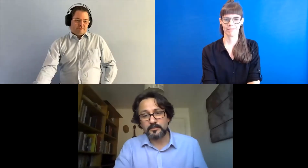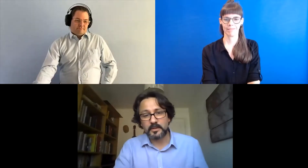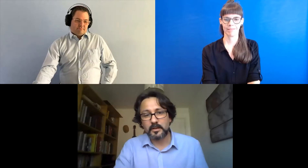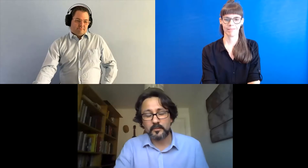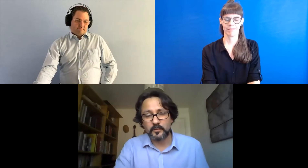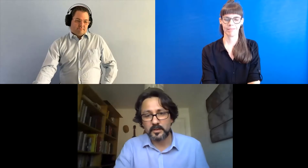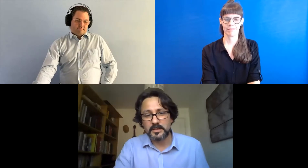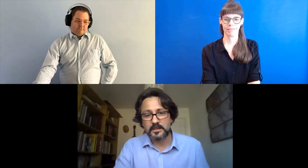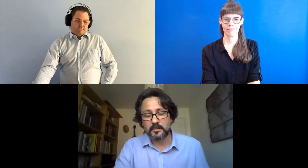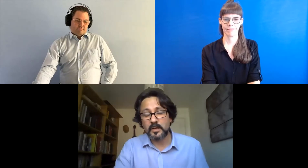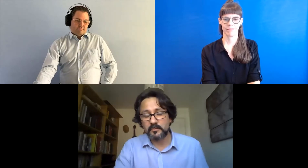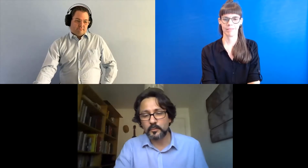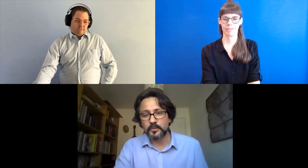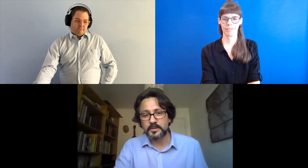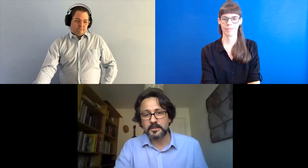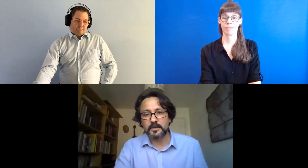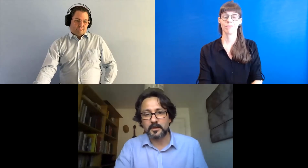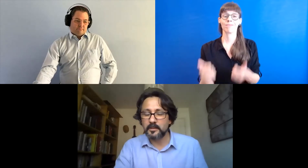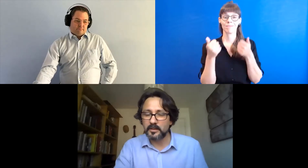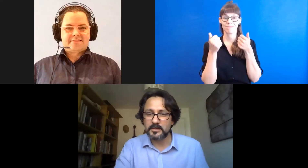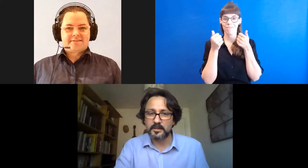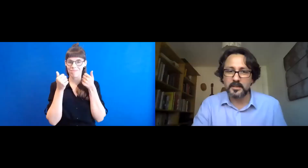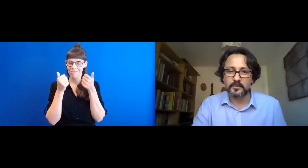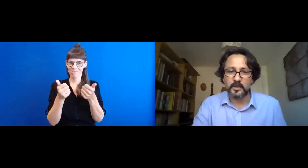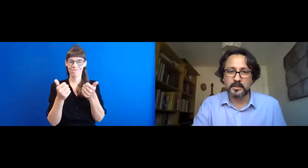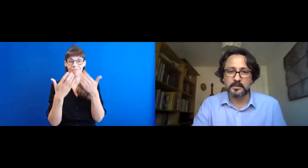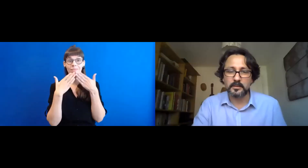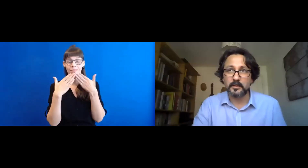indeed. >> CHRISTIAN MODINO: Great. Thank